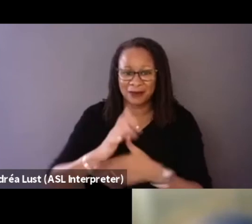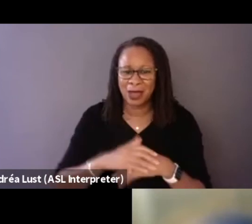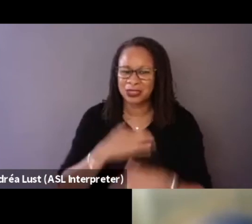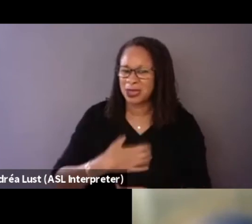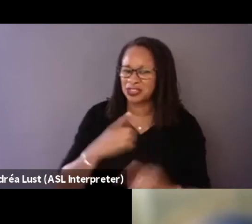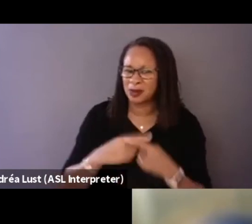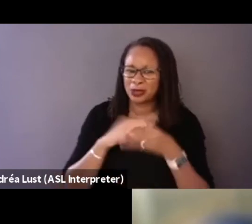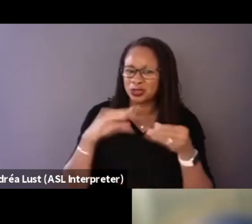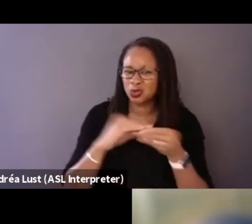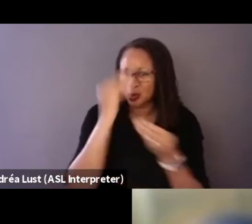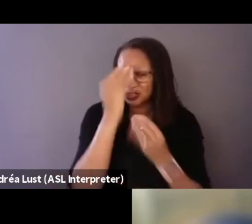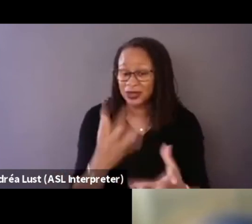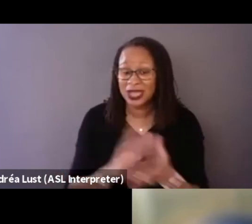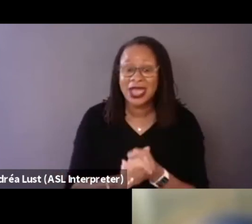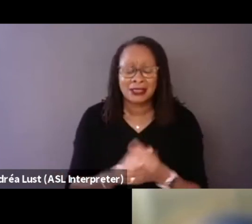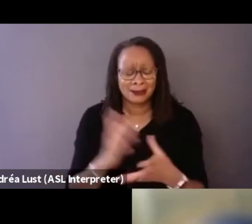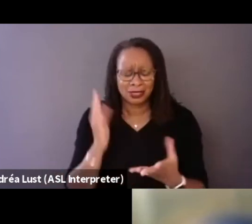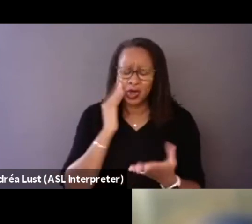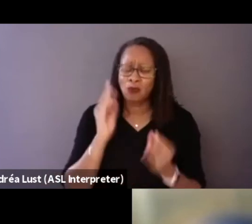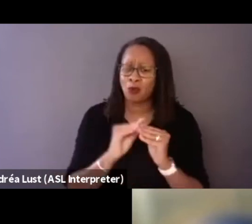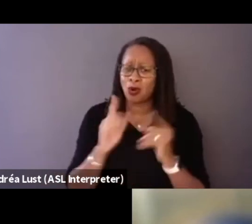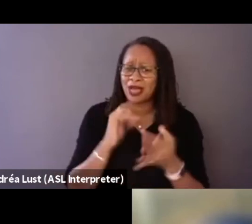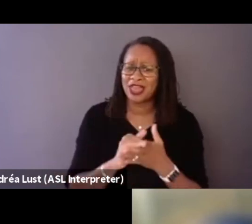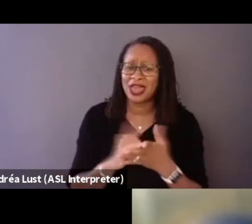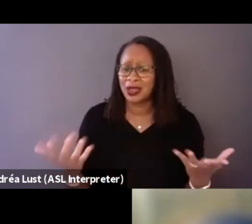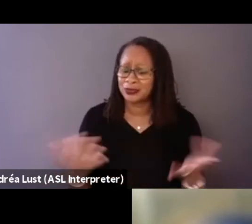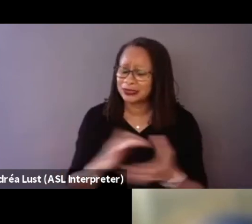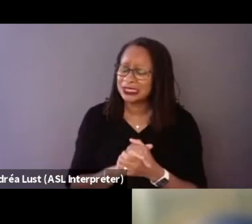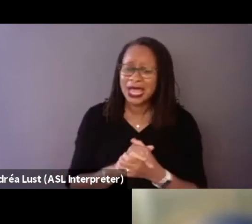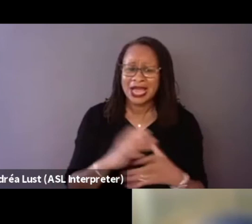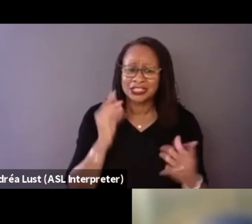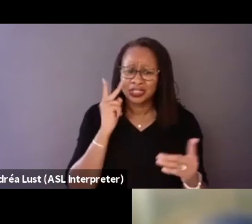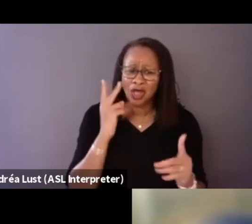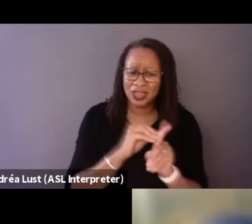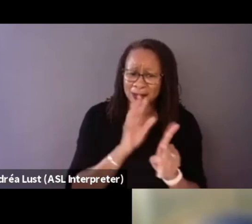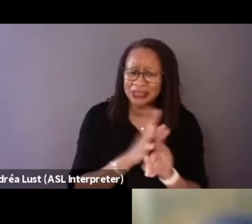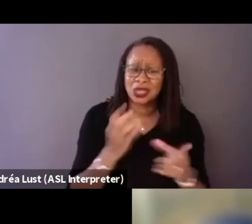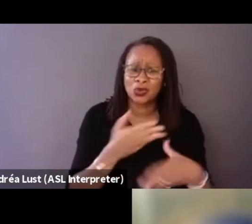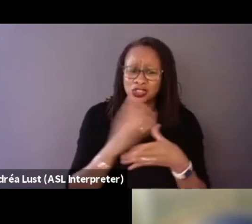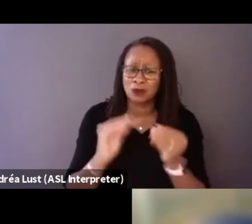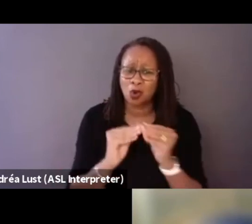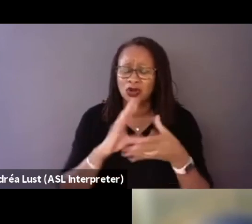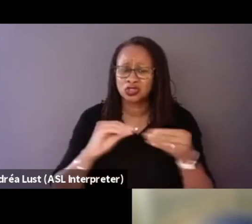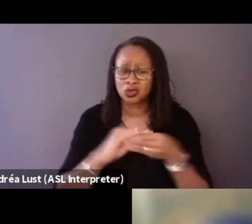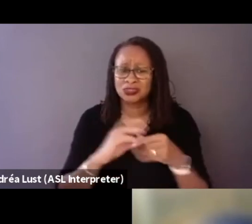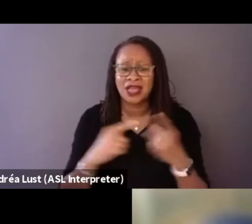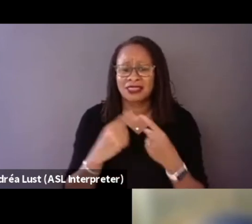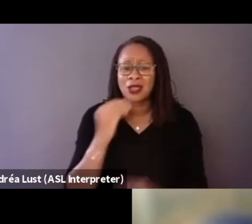because I see the impact that it's having in my community. And it's like, I want to be able to share more stories, like "Homeroom" and like "The Waiting Room".